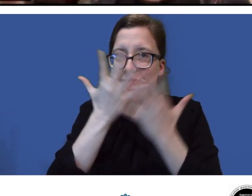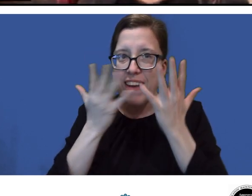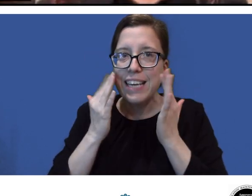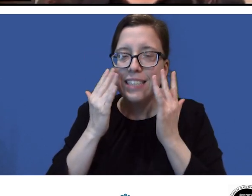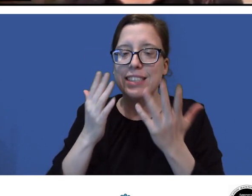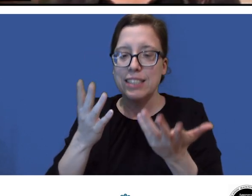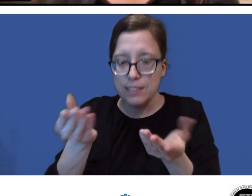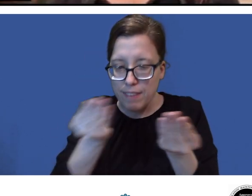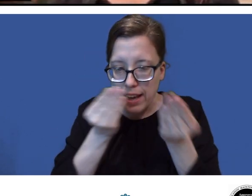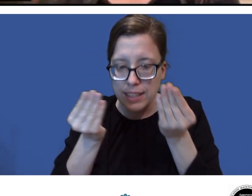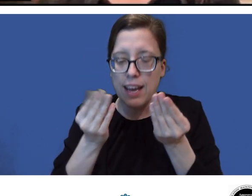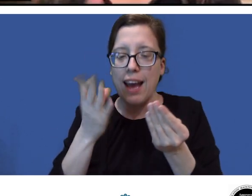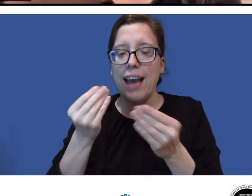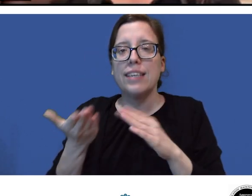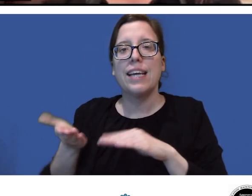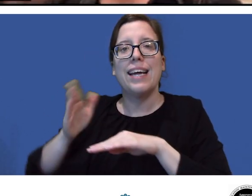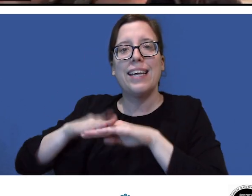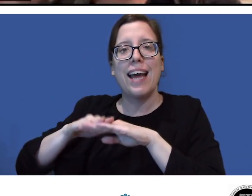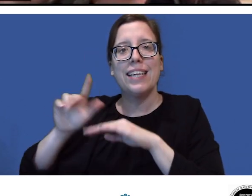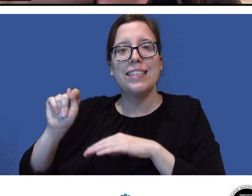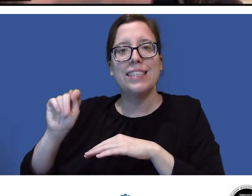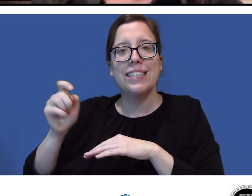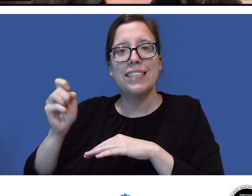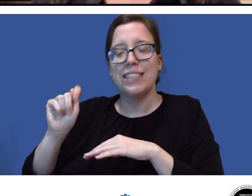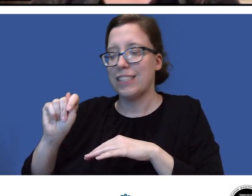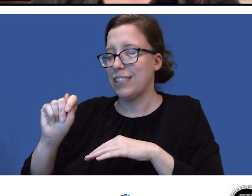profile I had of all the kids. They were like feeling things and right